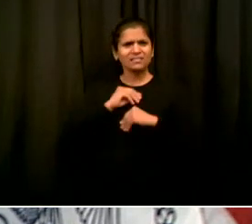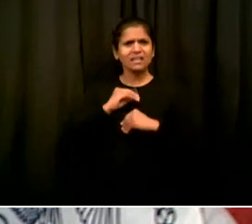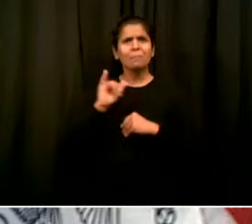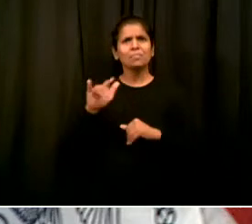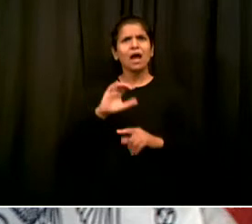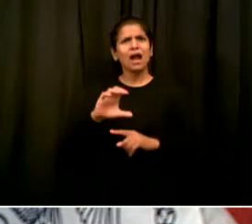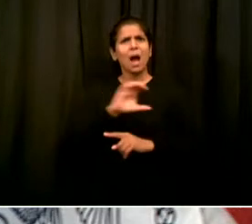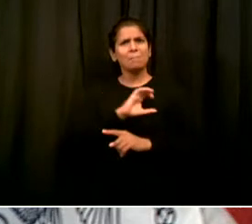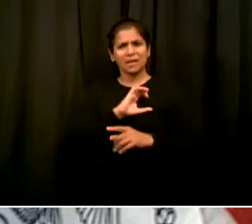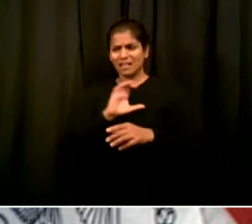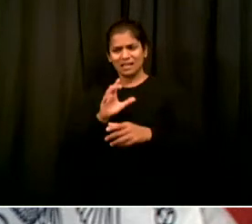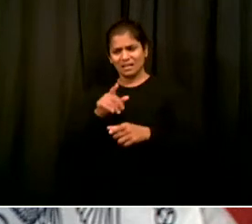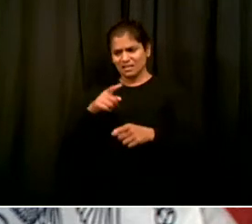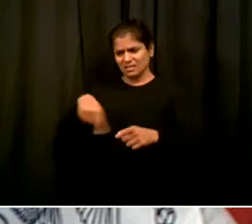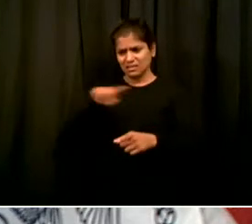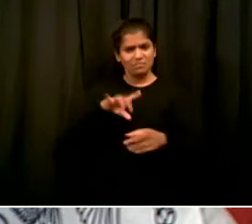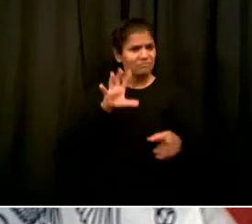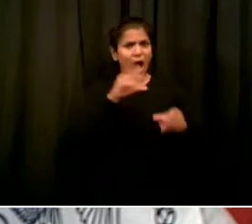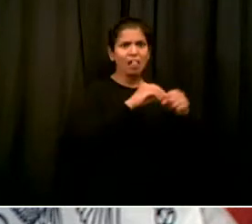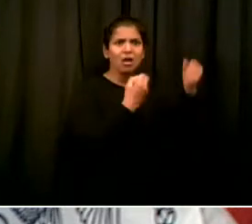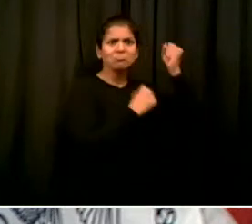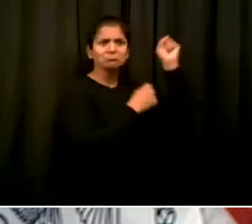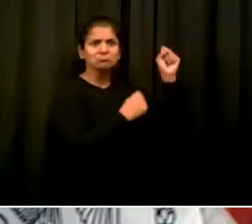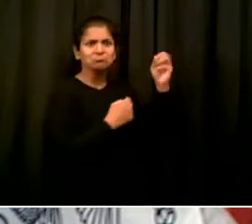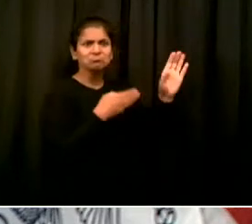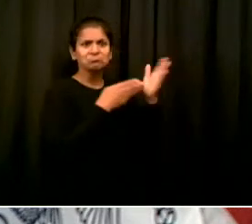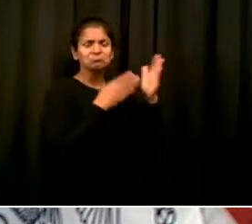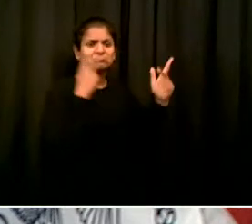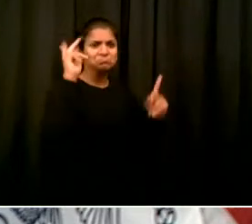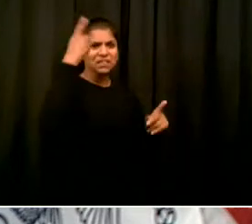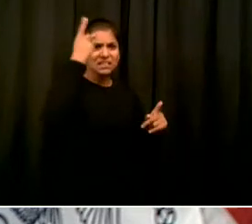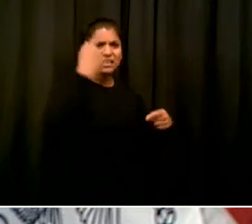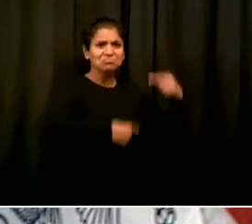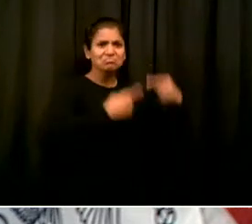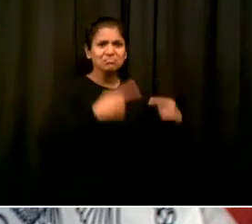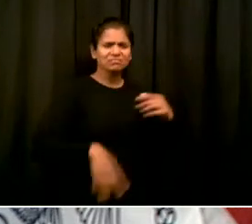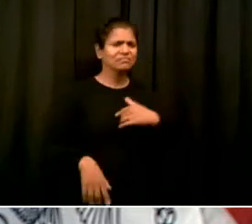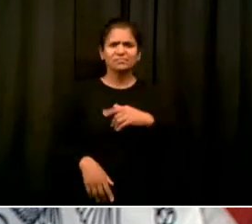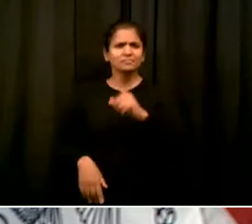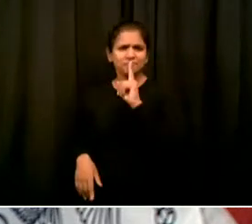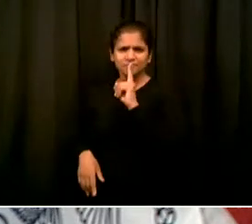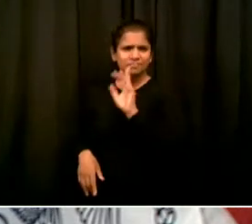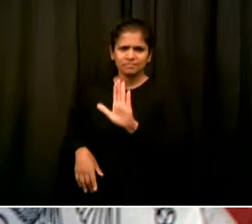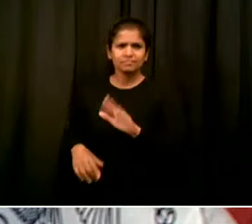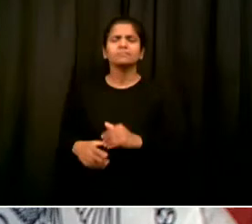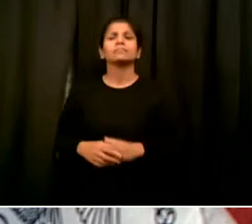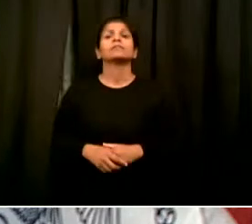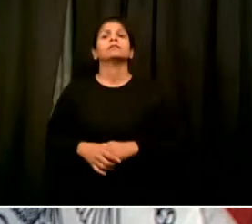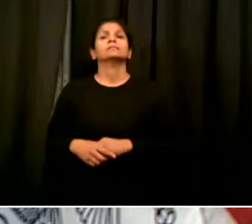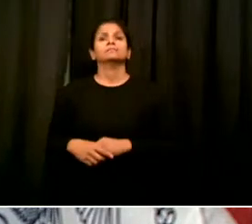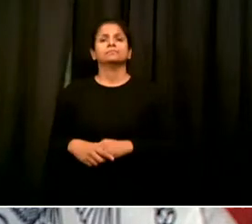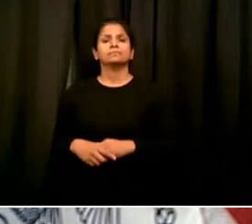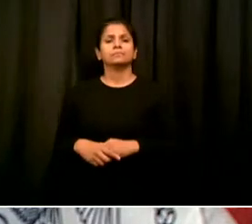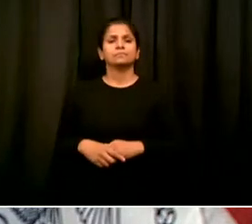PLEASE WE WILL NOT ACCEPT ANYONE IN UNIFORM ENGAGING IN PARTISAN POLITICAL ACTIVITY AND OBVIOUSLY. THHCE OMMISSIONER